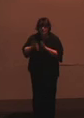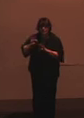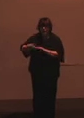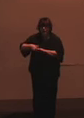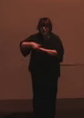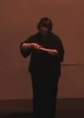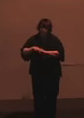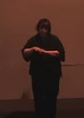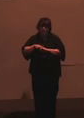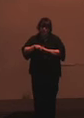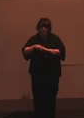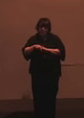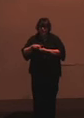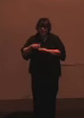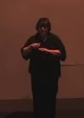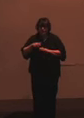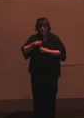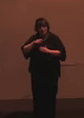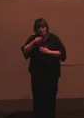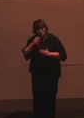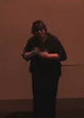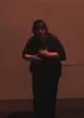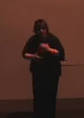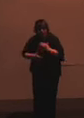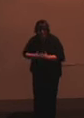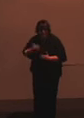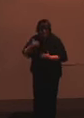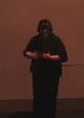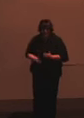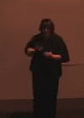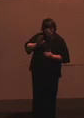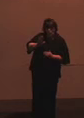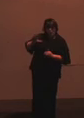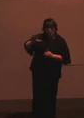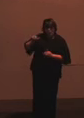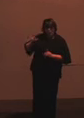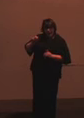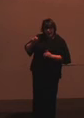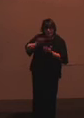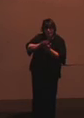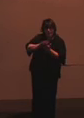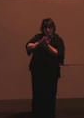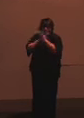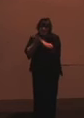Gradually, you will have some nice relationship